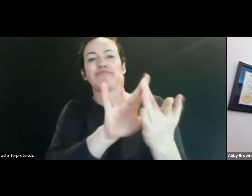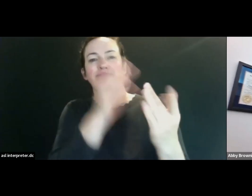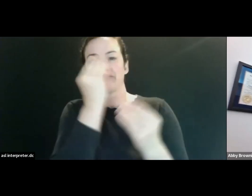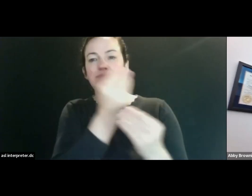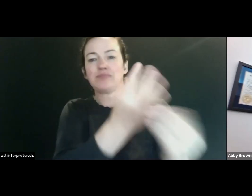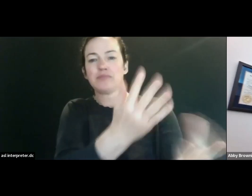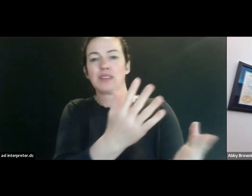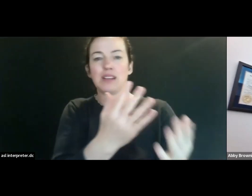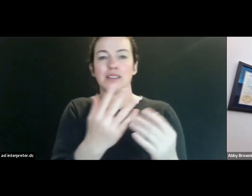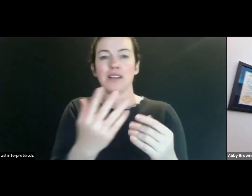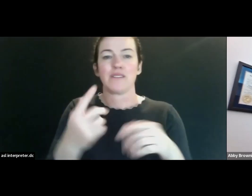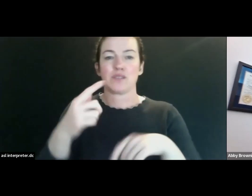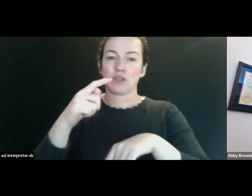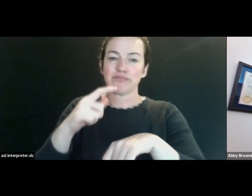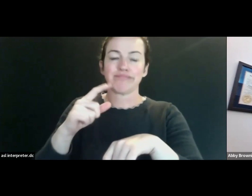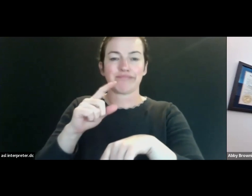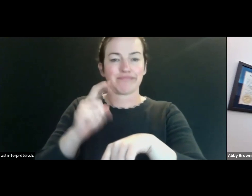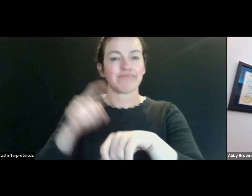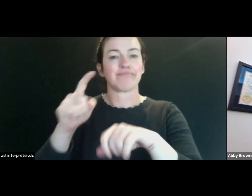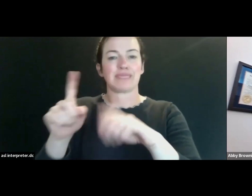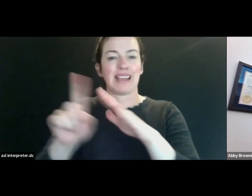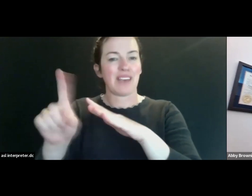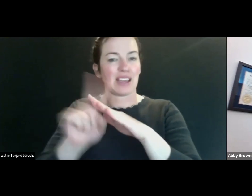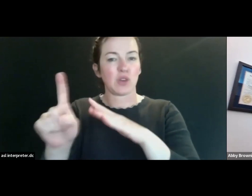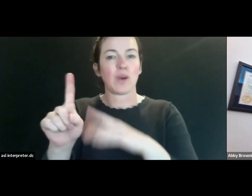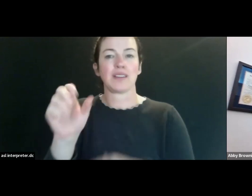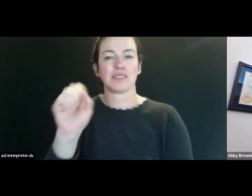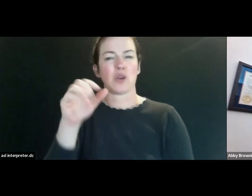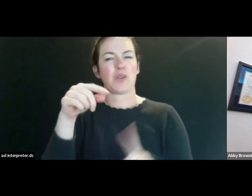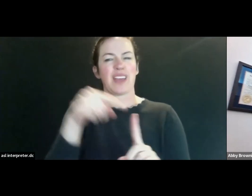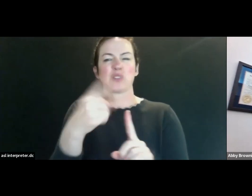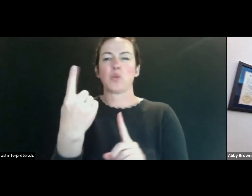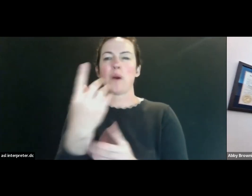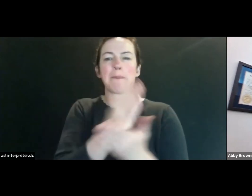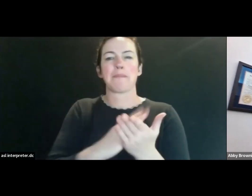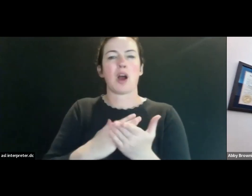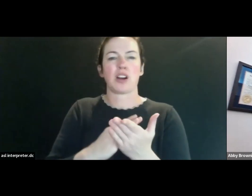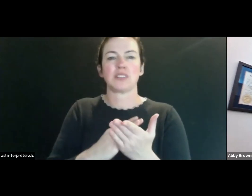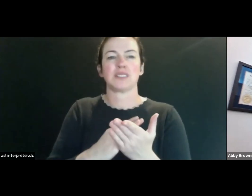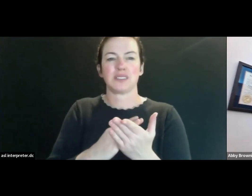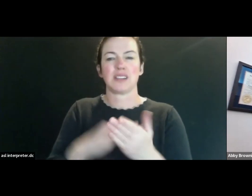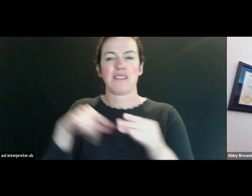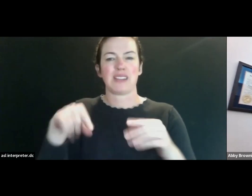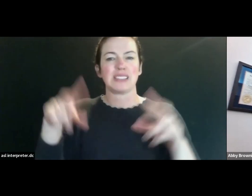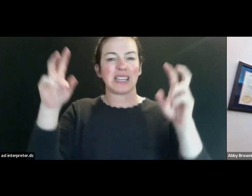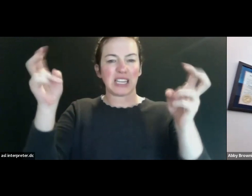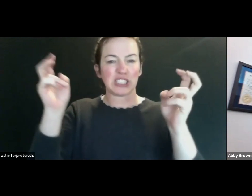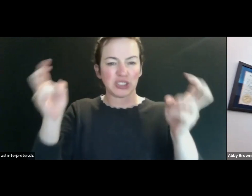the evacuation notices out in time. But that's only one piece of the issue. As was mentioned